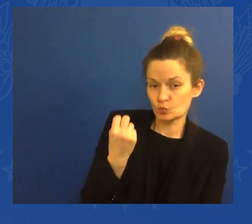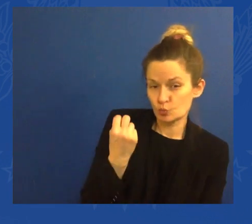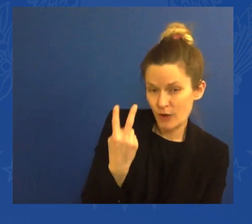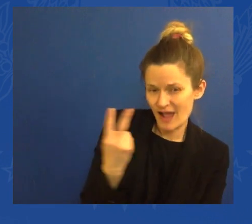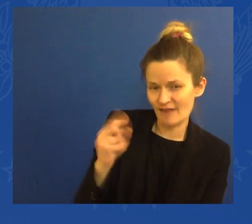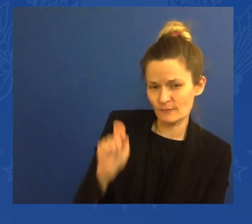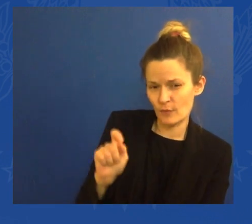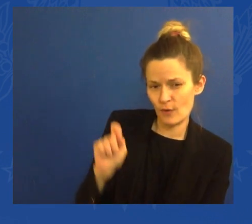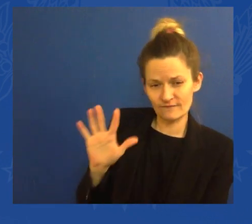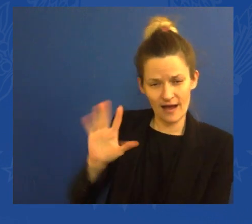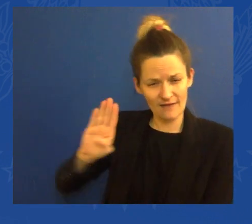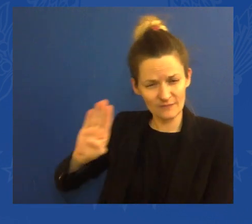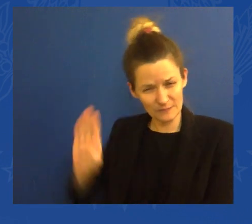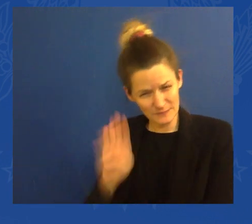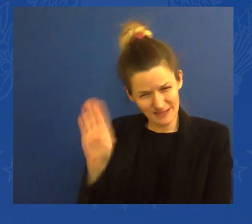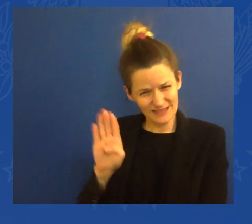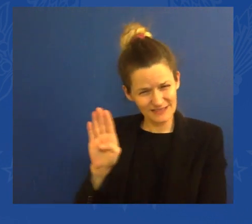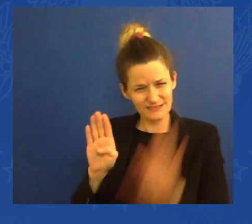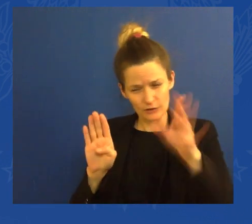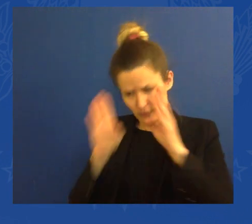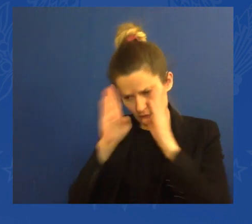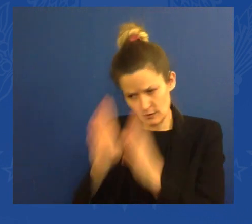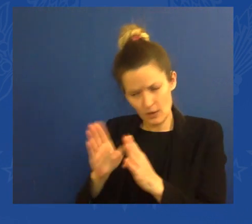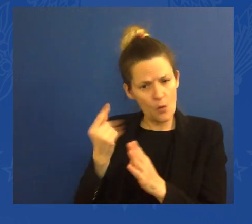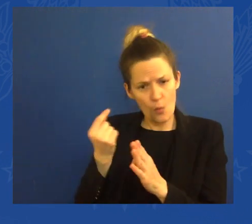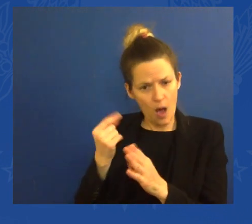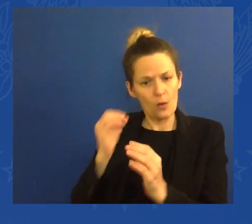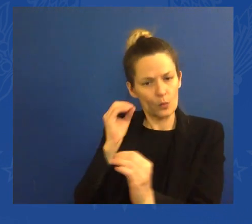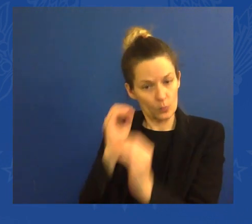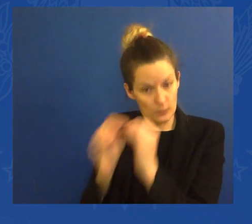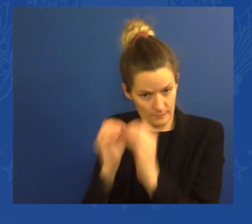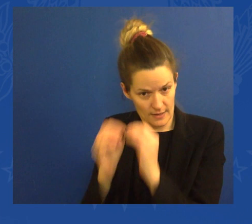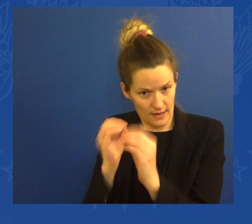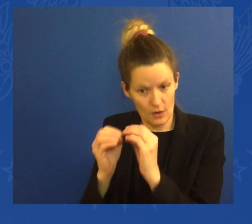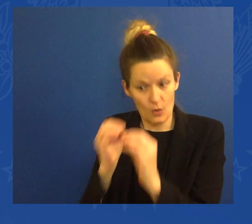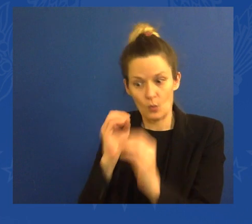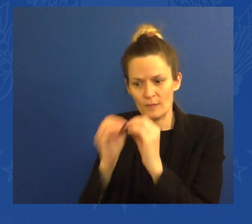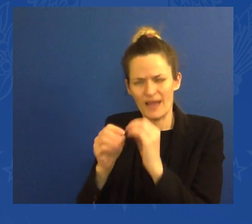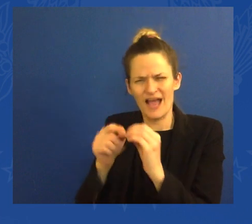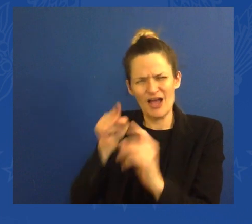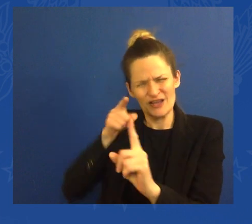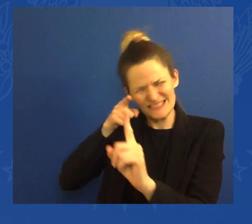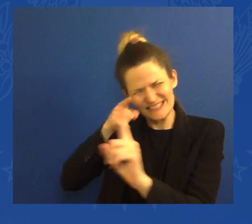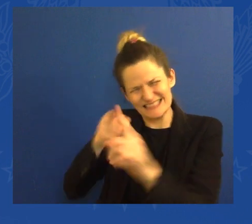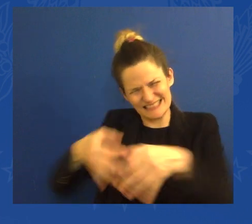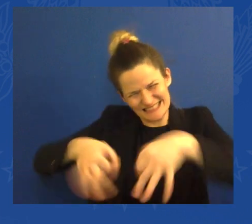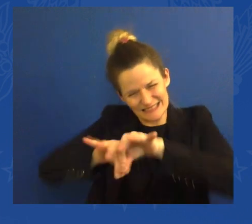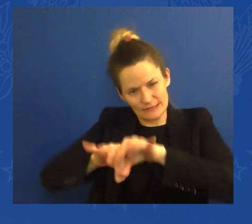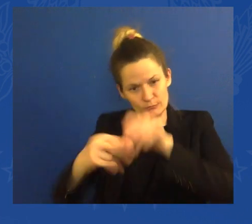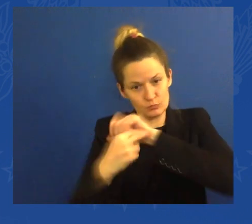in this country, like the Blatnik Bridge. And on top of that -- on top of that,